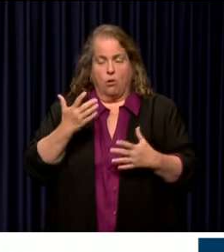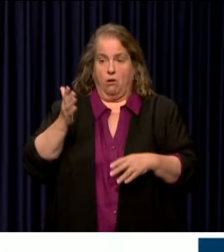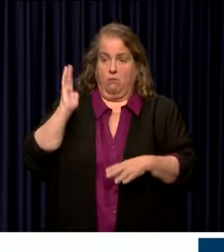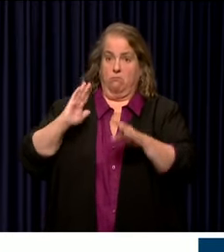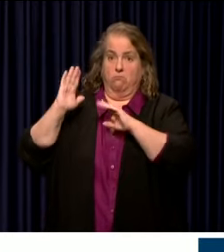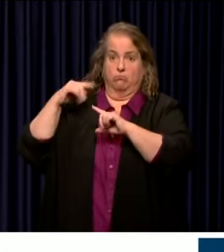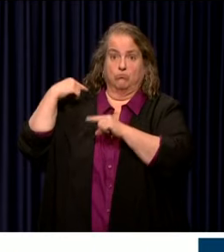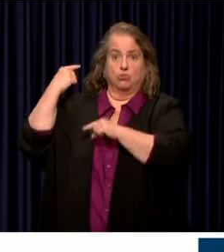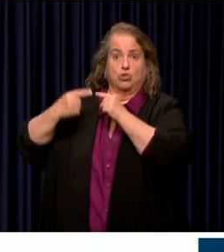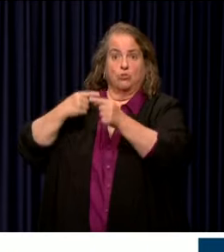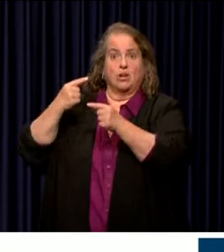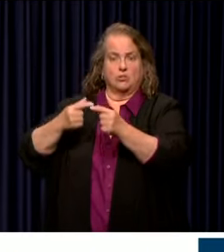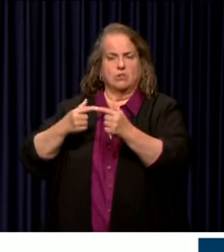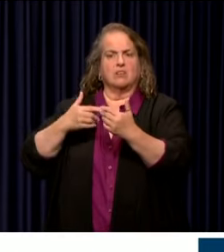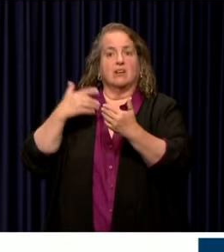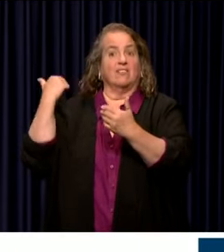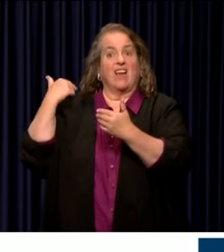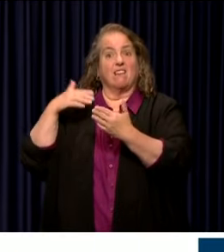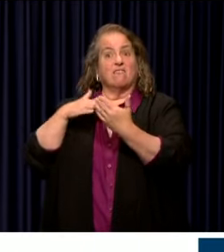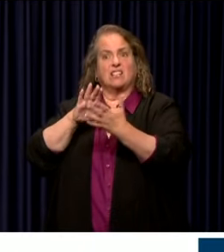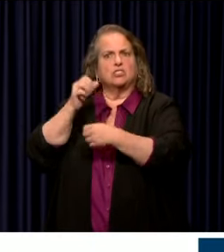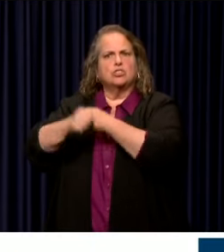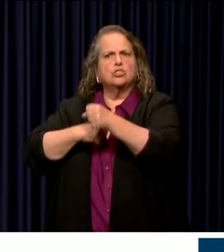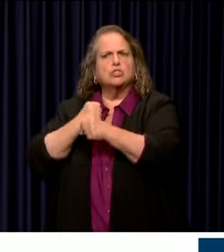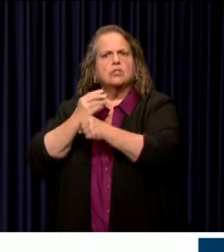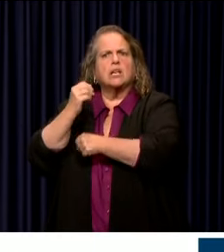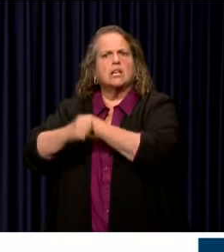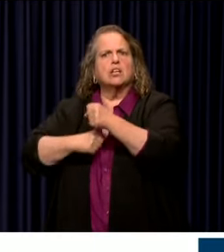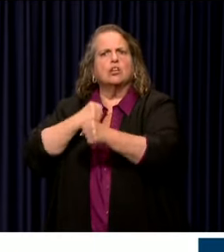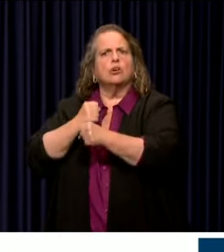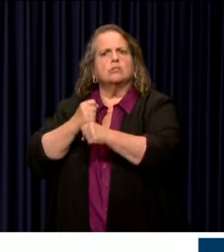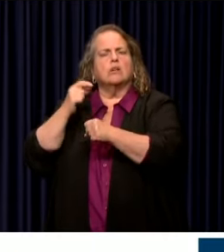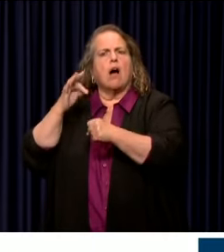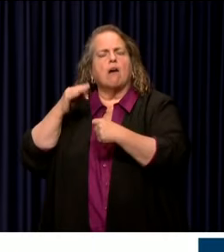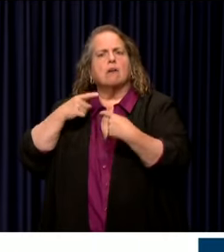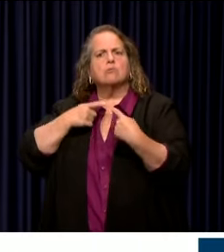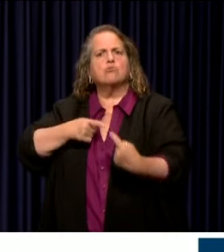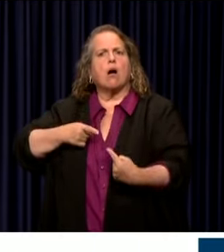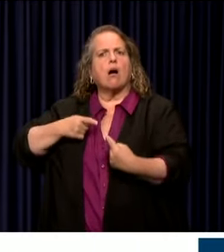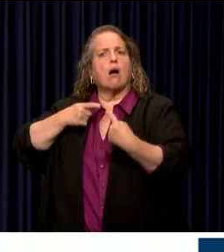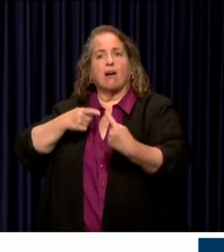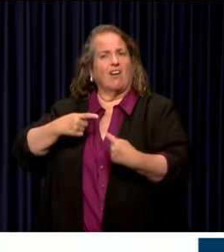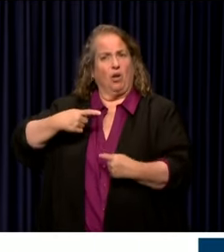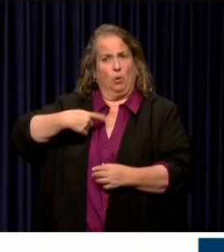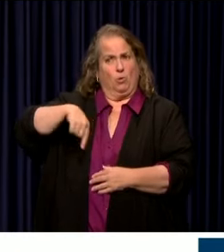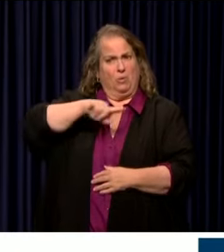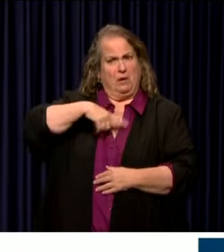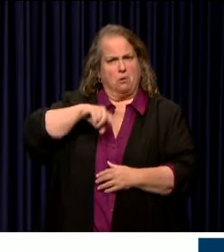YAY, WE'RE 16th. SO, PLEASE, IF YOU HAVEN'T I DIDN'T, DO IT.